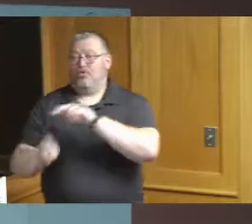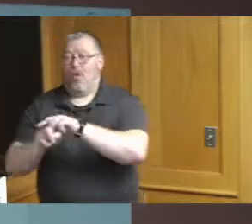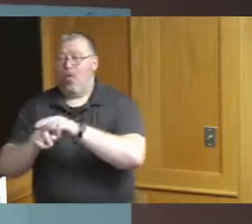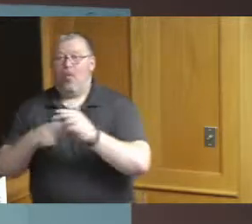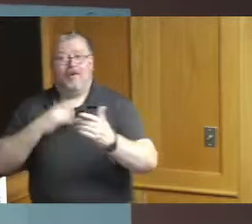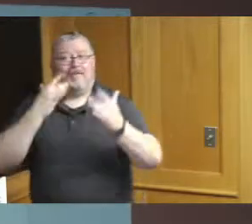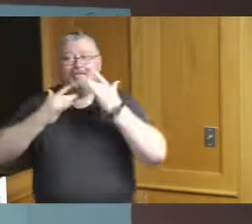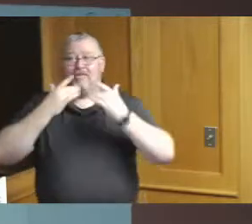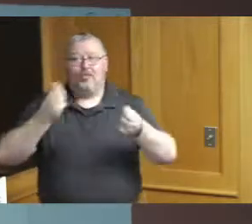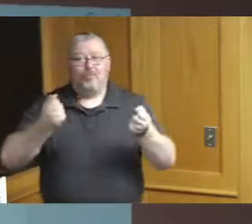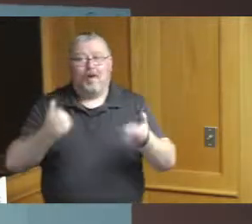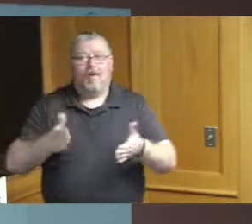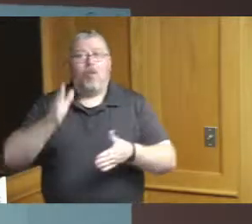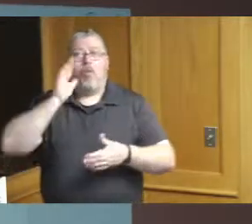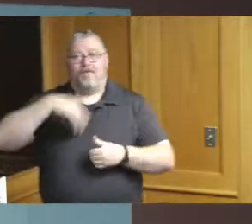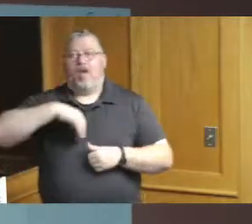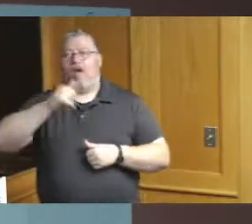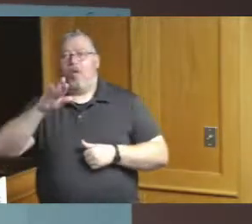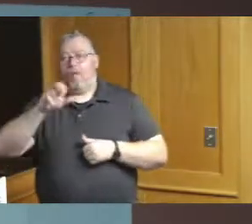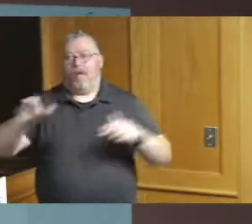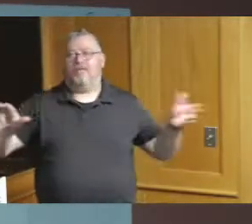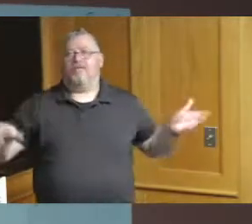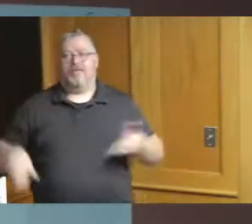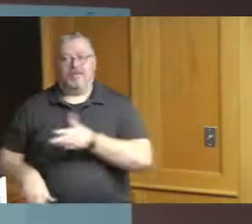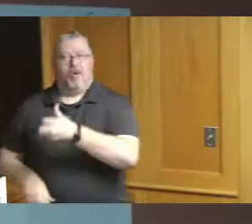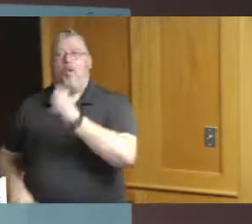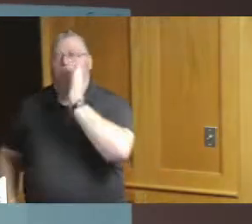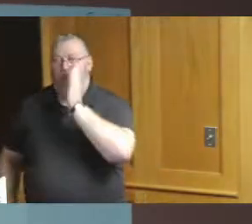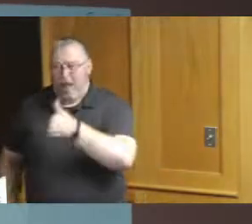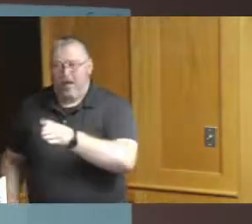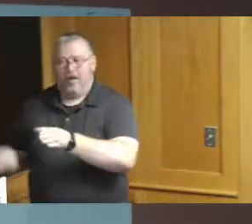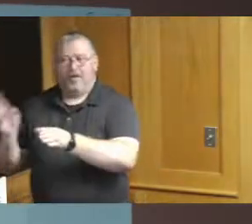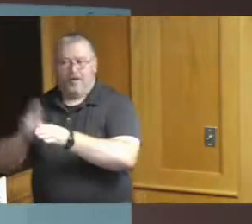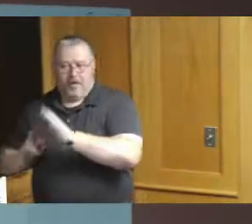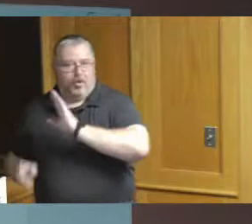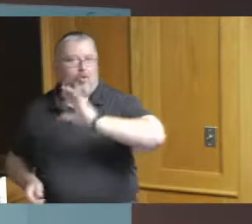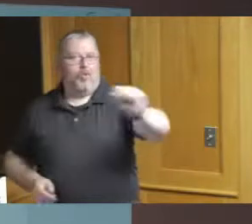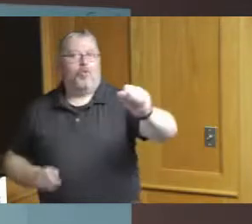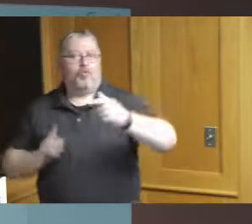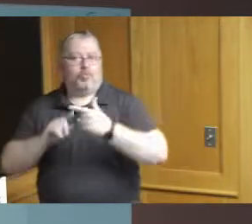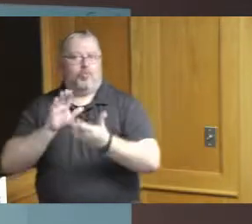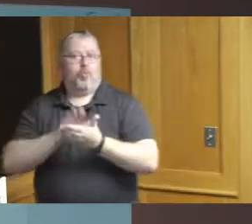operators there is another bus coming that they can get on get to school one of the other benefits